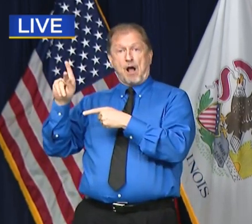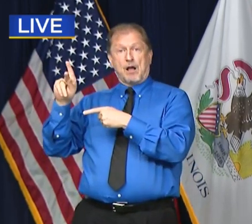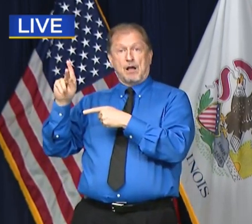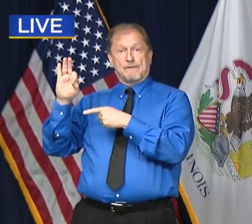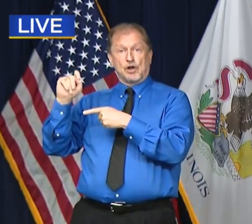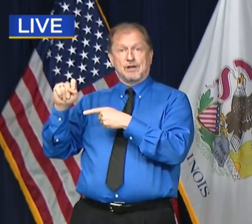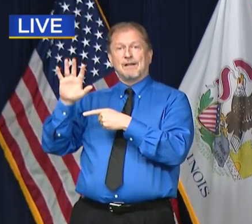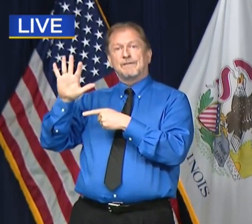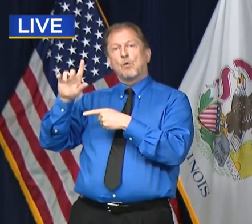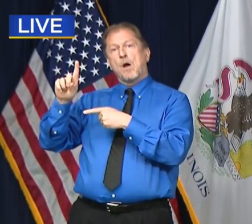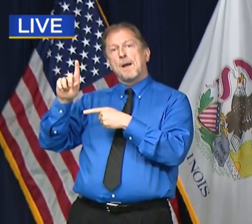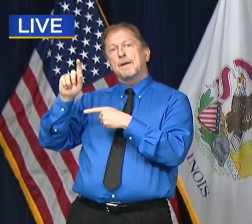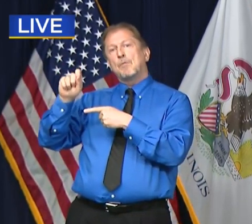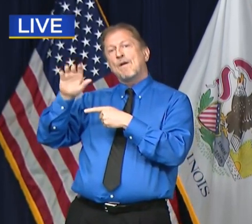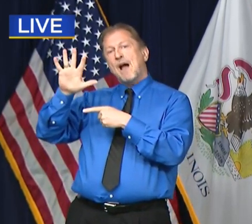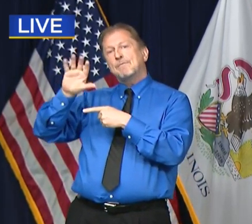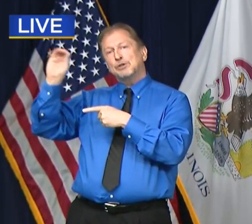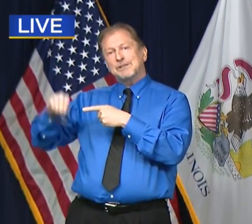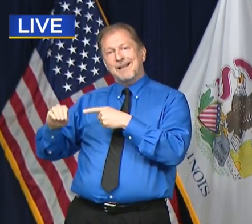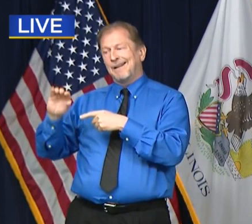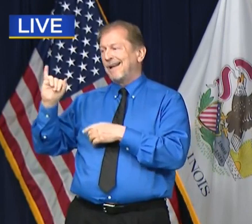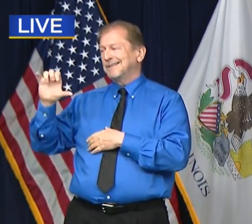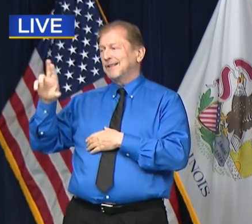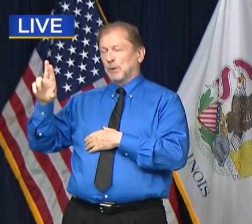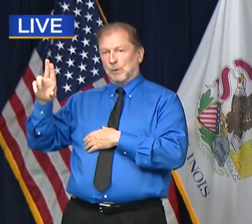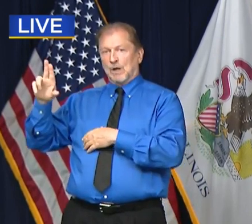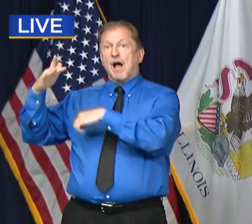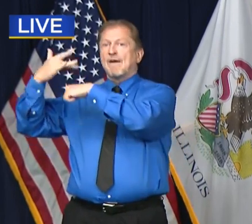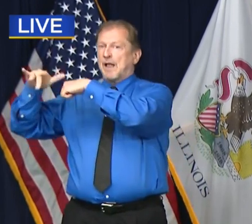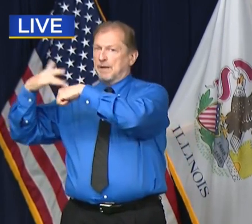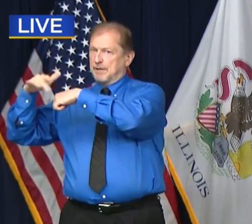THE NOVEL CORONAVIRUS. THEY ARE, IN THE ROCKFORD